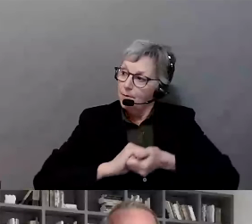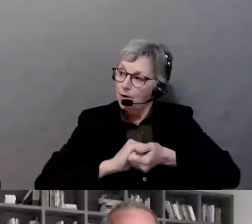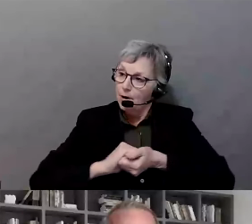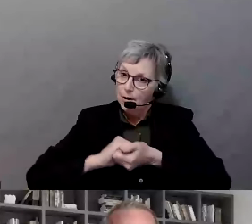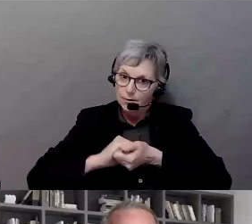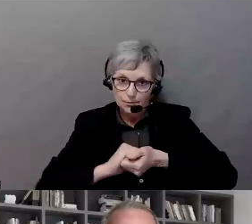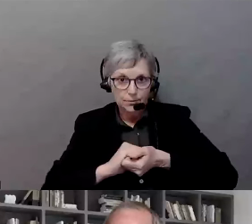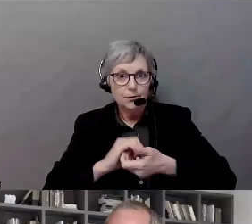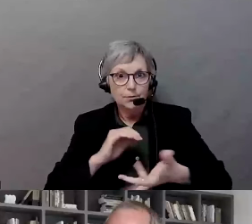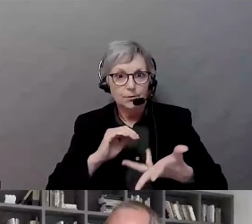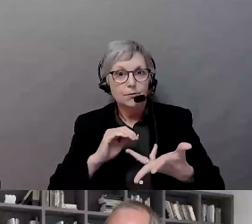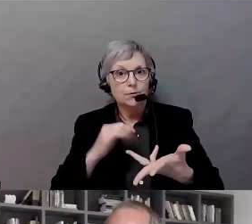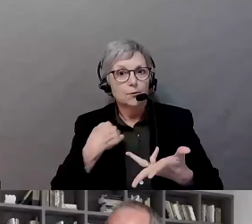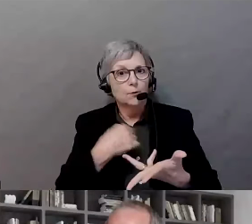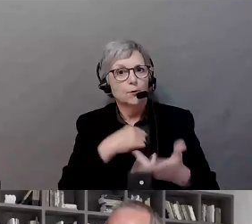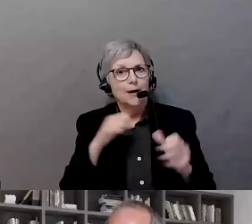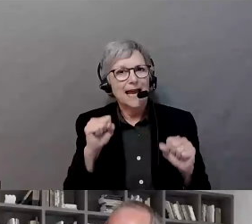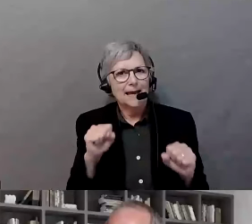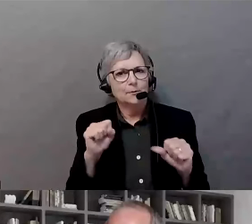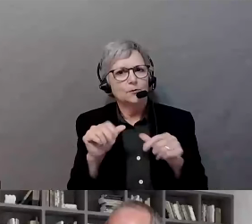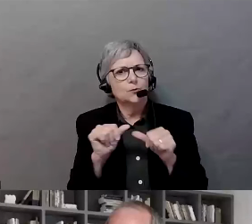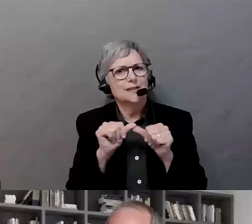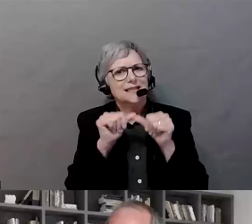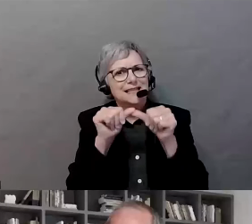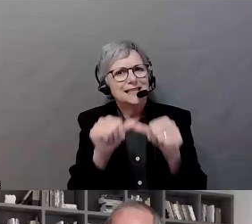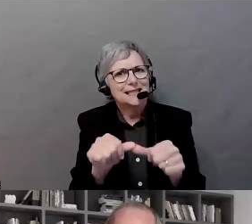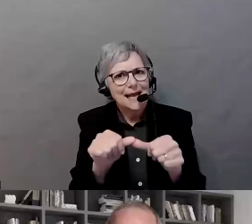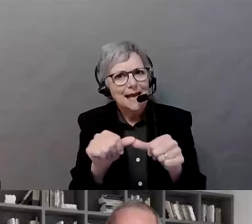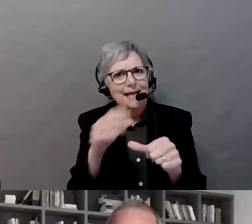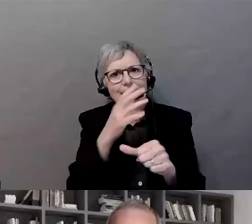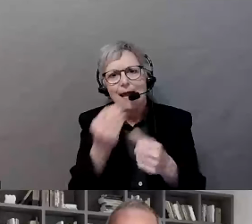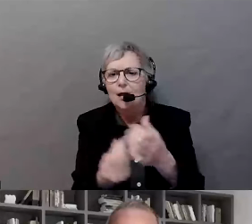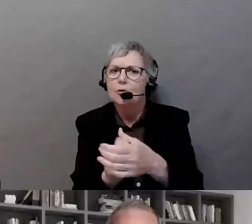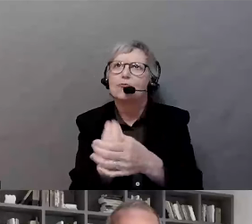IN TERMS OF BEING ABLE TO SUSTAIN AND GROW THE CRISIS SERVICES IN